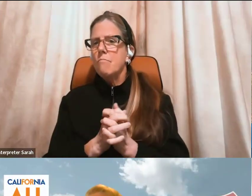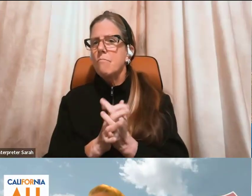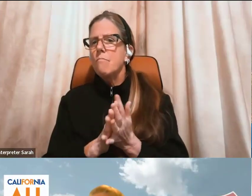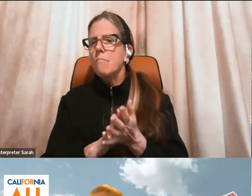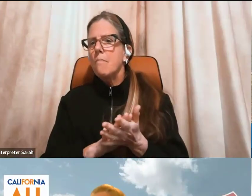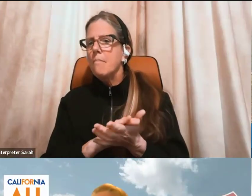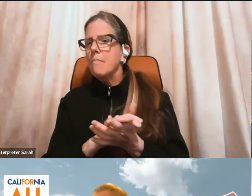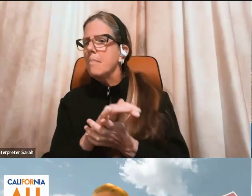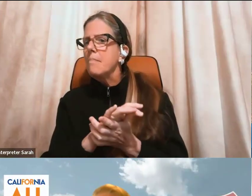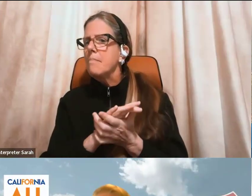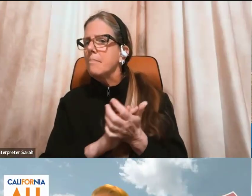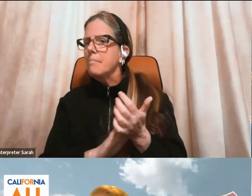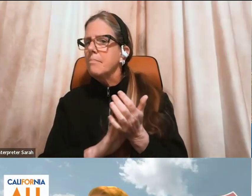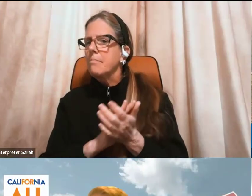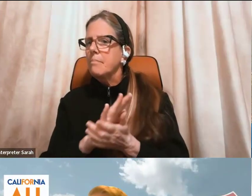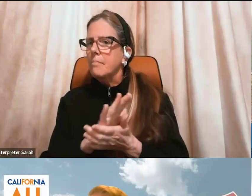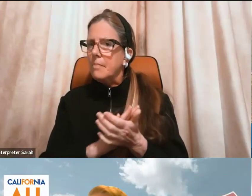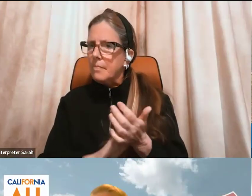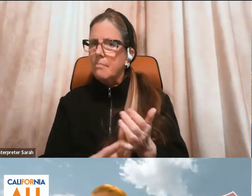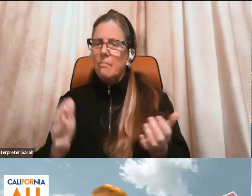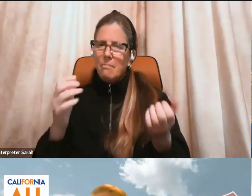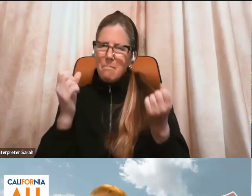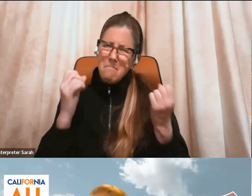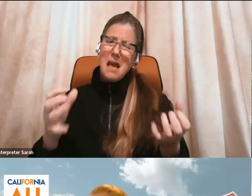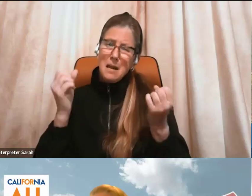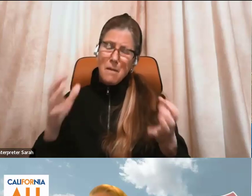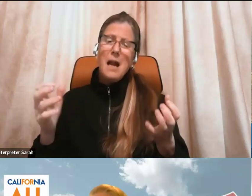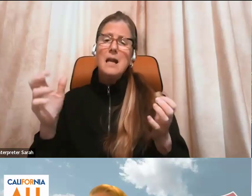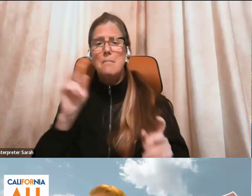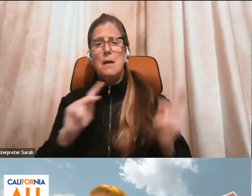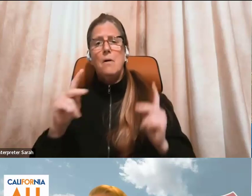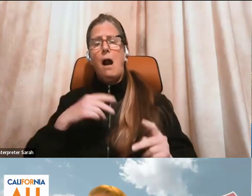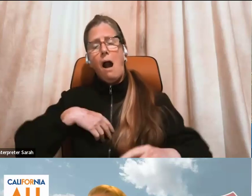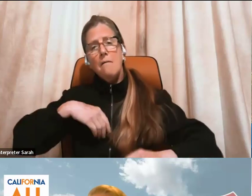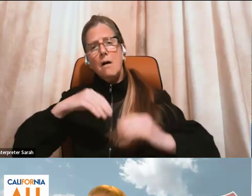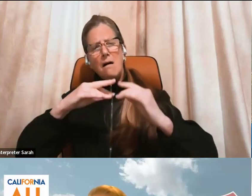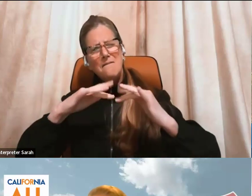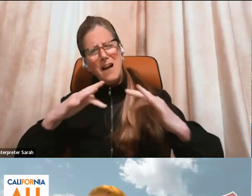a lot of different needs and dimensionality to the barriers that folks face to getting connected, and